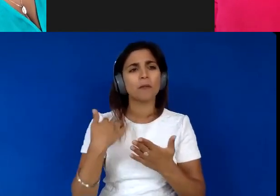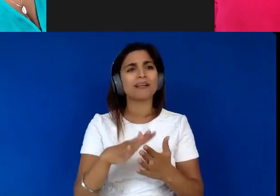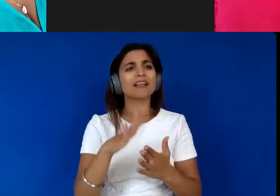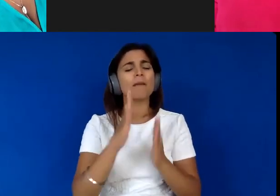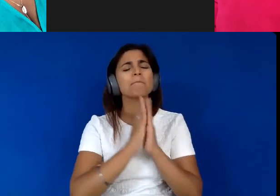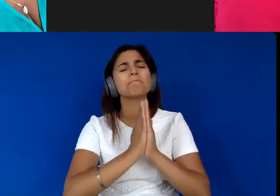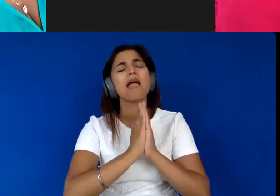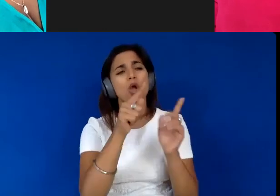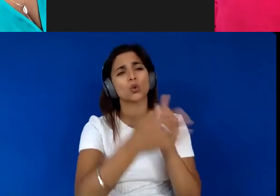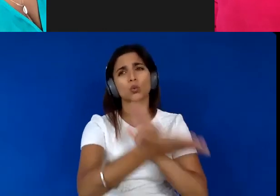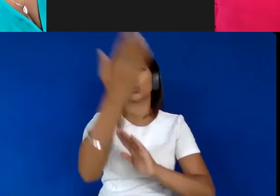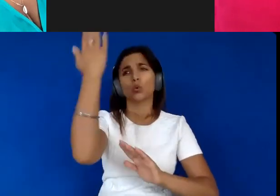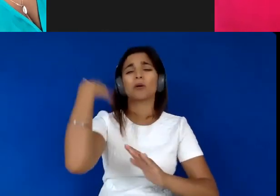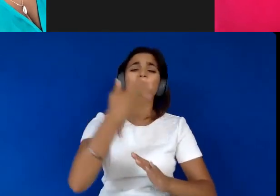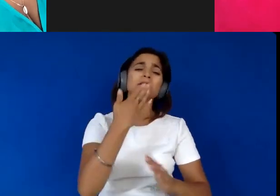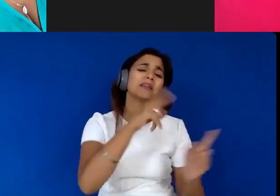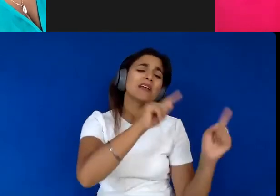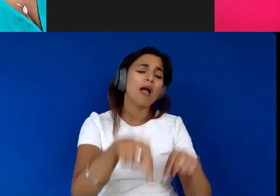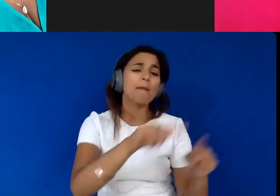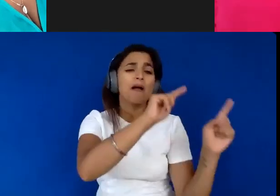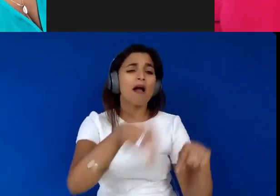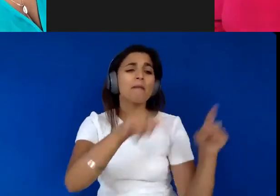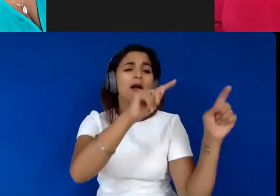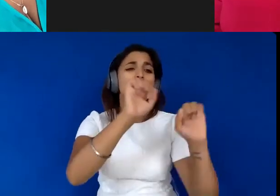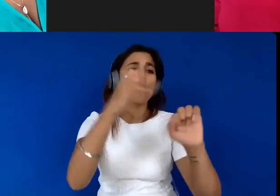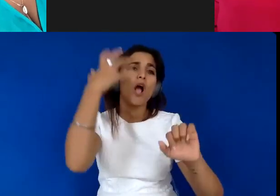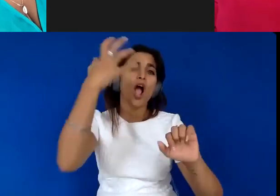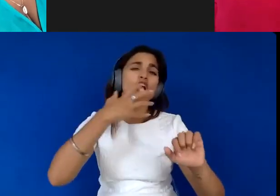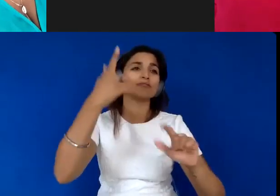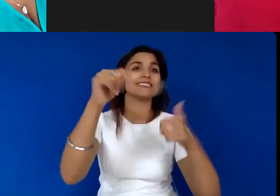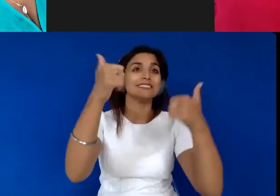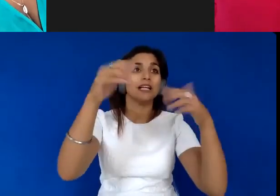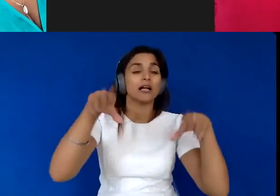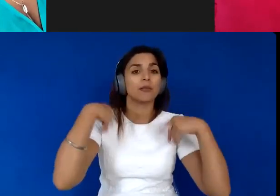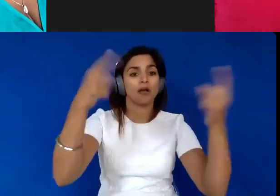nation we do not want you here you are seen as curse you are seen only as